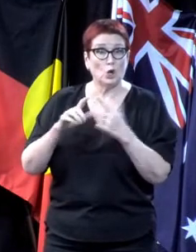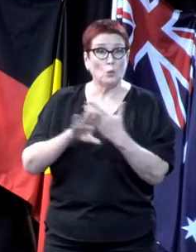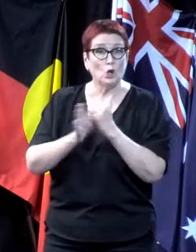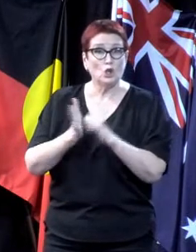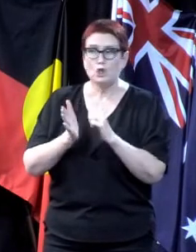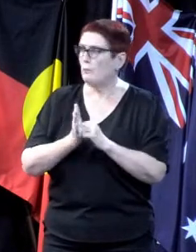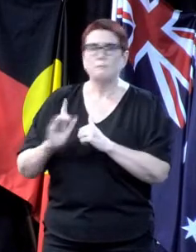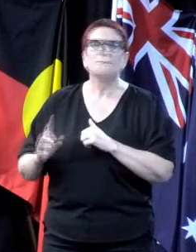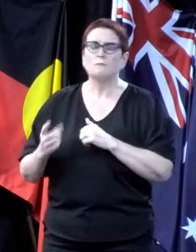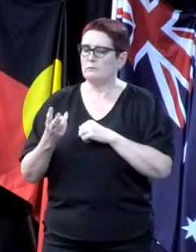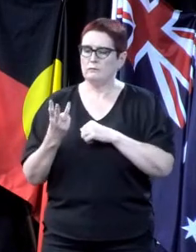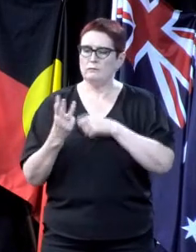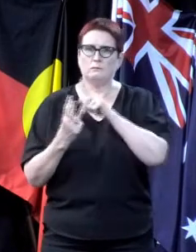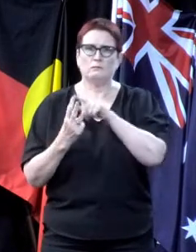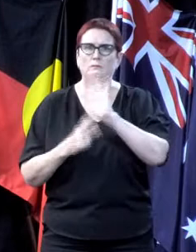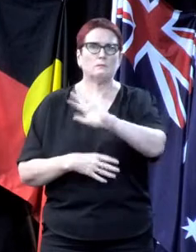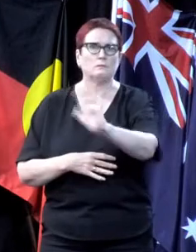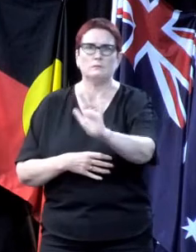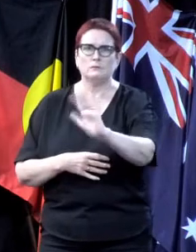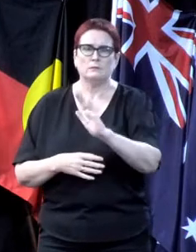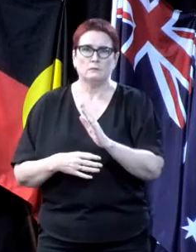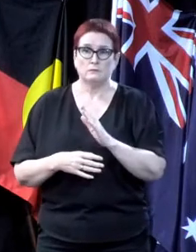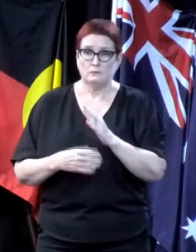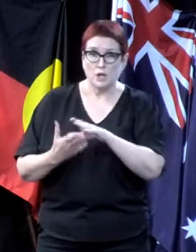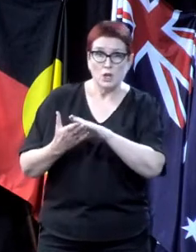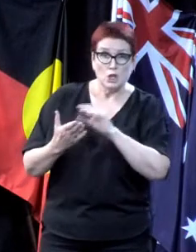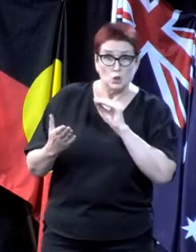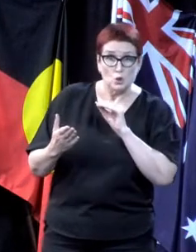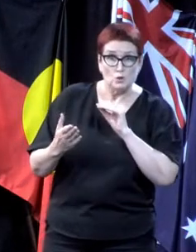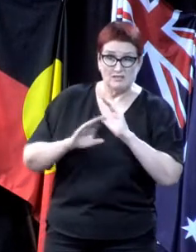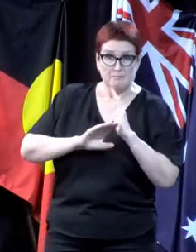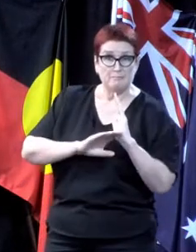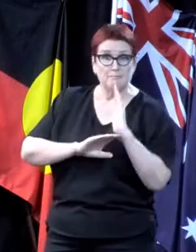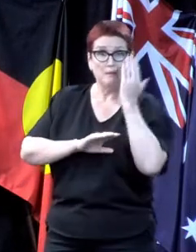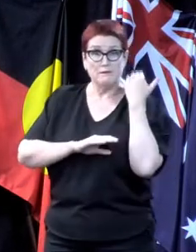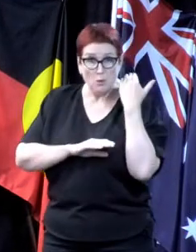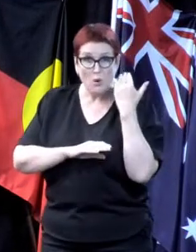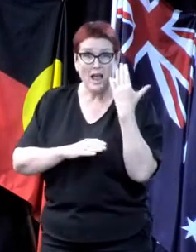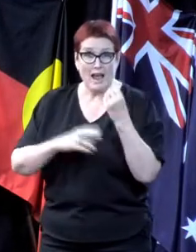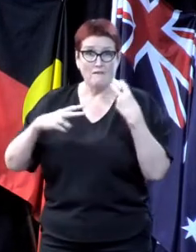being in Year 10 science accessing foundation curriculum with autism and intellectual disability, now independently operates